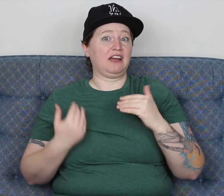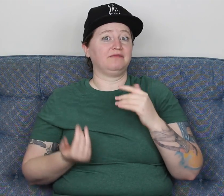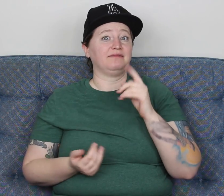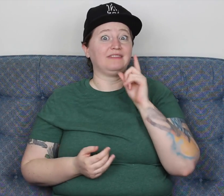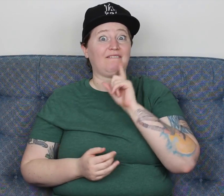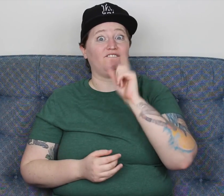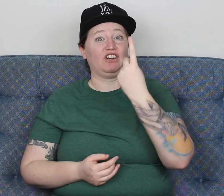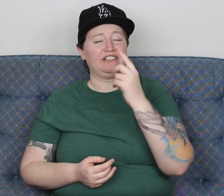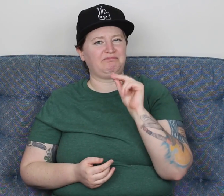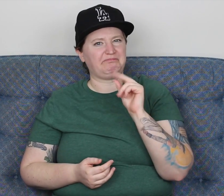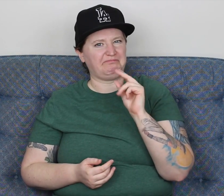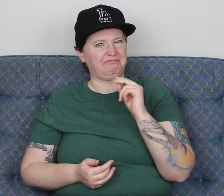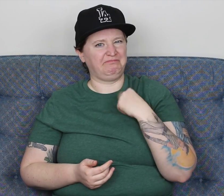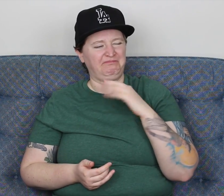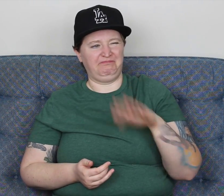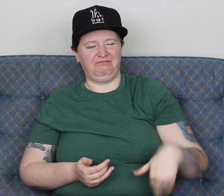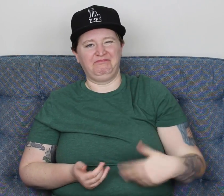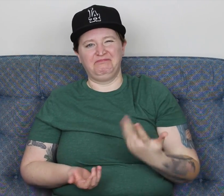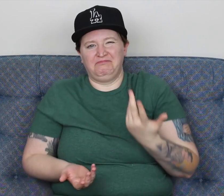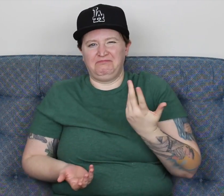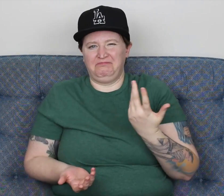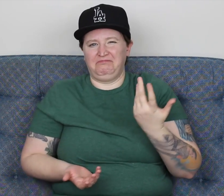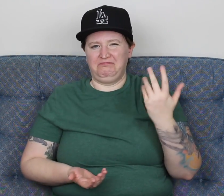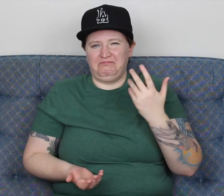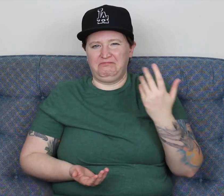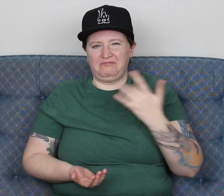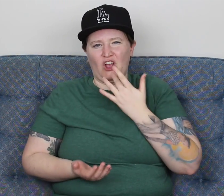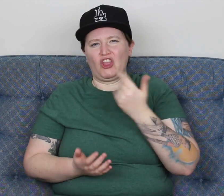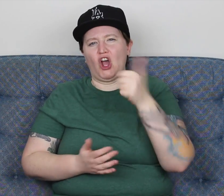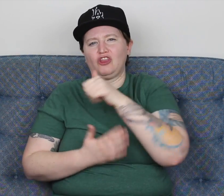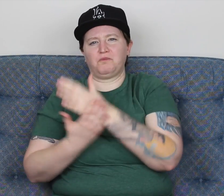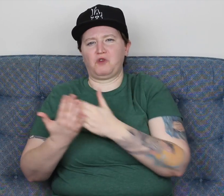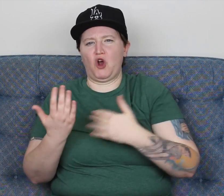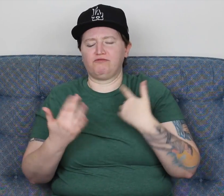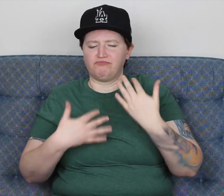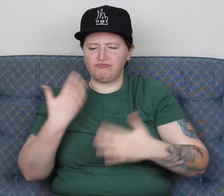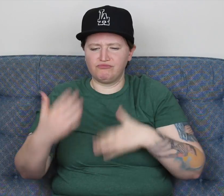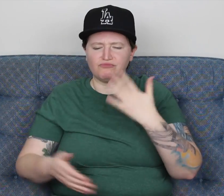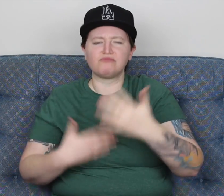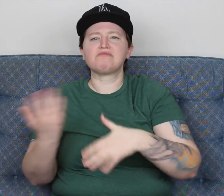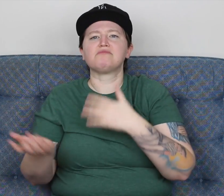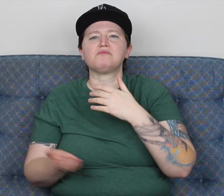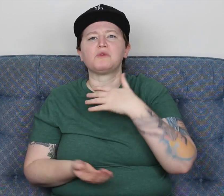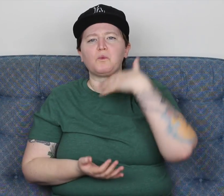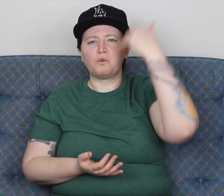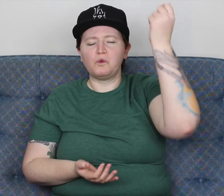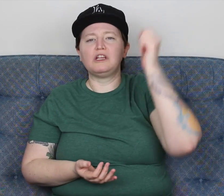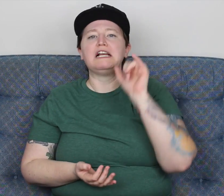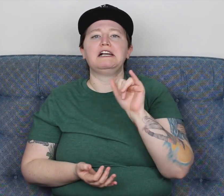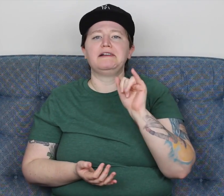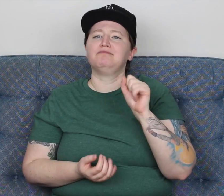Maybe when you're young, being Deaf first isn't your main identity. You have other things. Then maybe as you get older